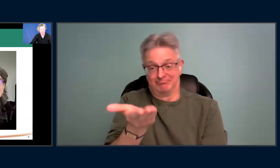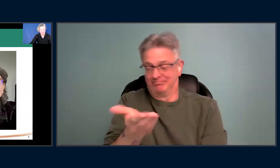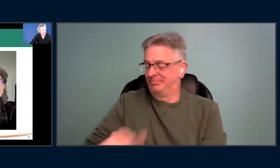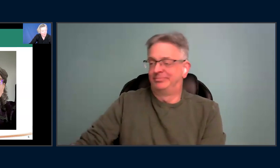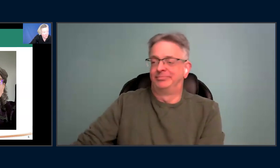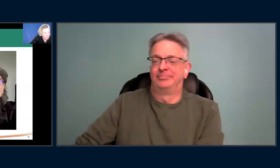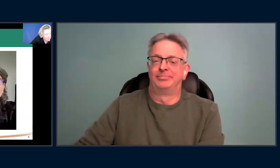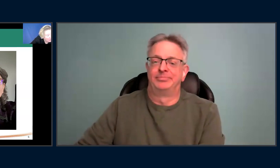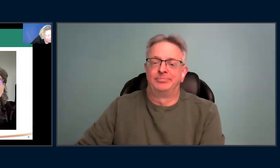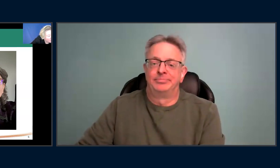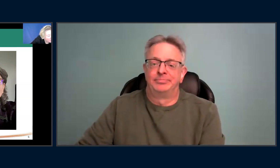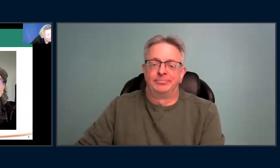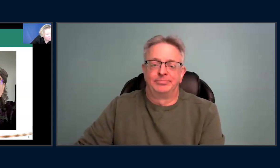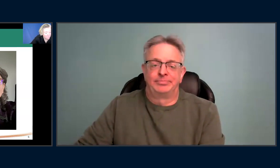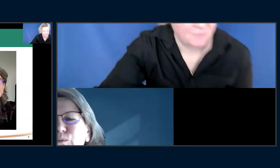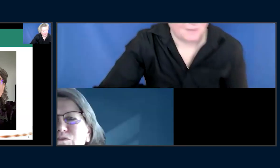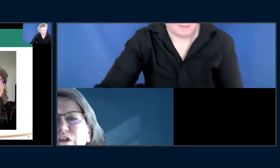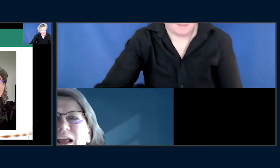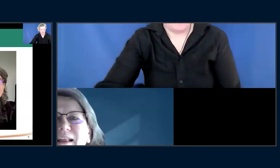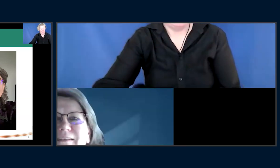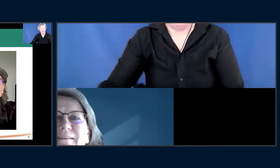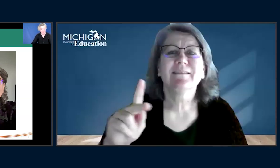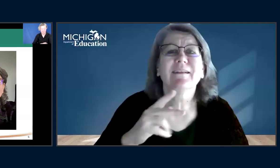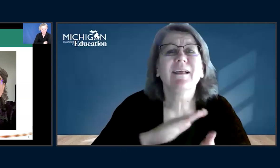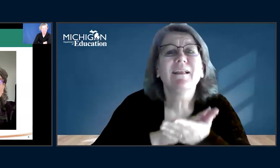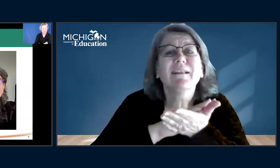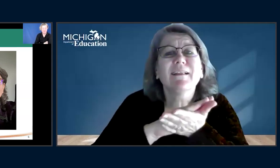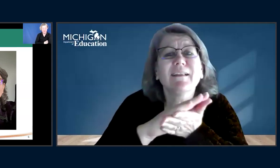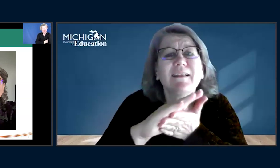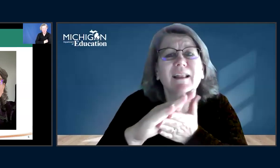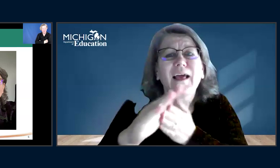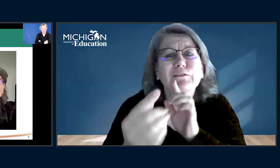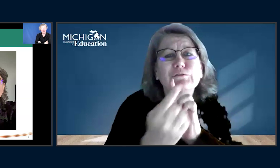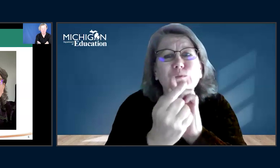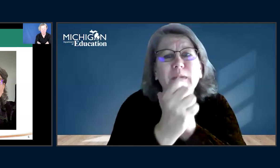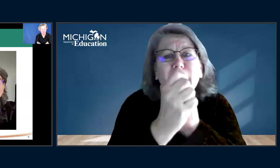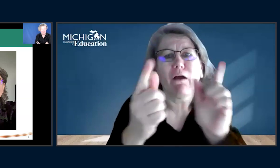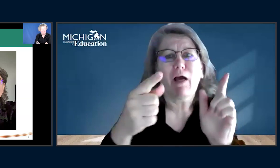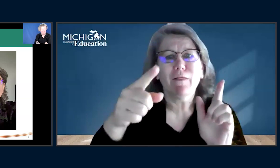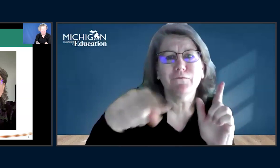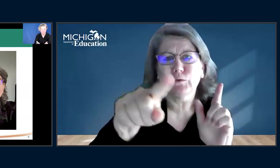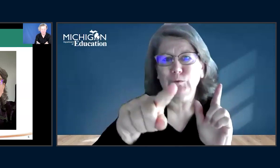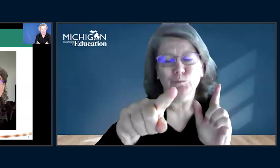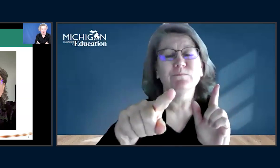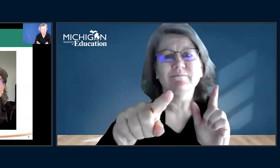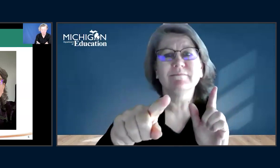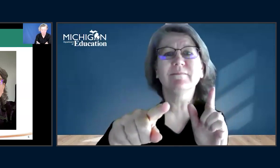Debbie, you are up. Thank you. DEBBIE BELAVEK >> And this is Debbie speaking. Hello, John. Thank you so much. It's really nice to meet